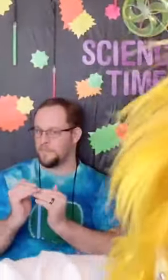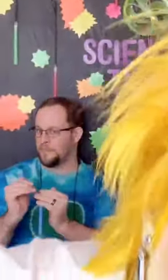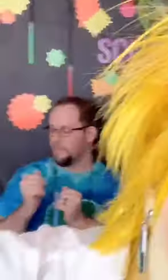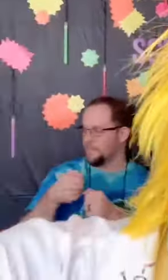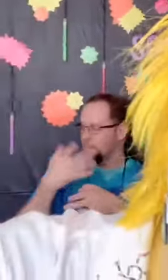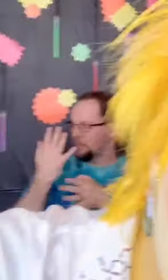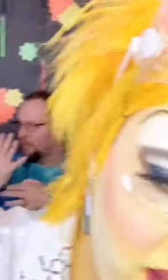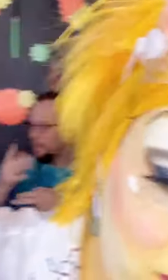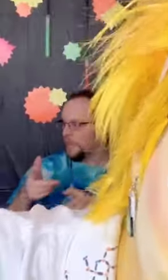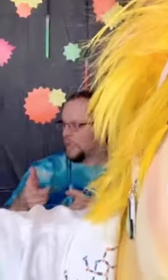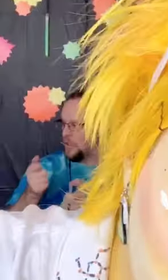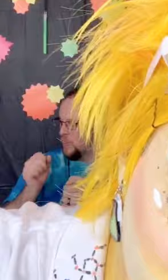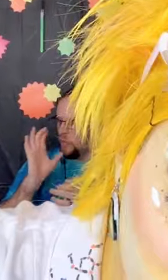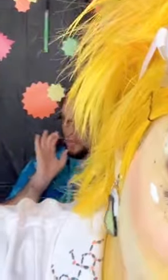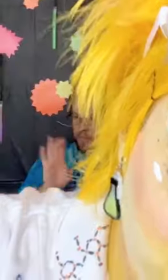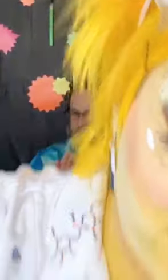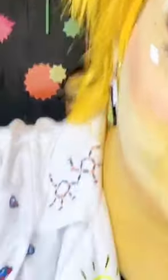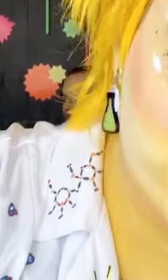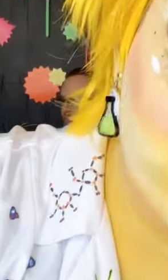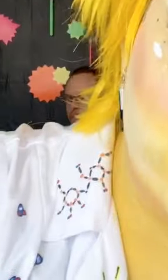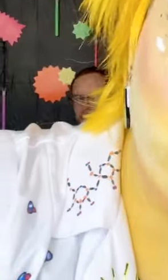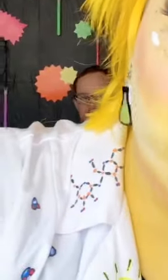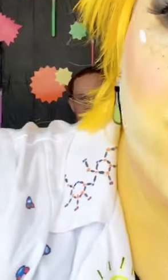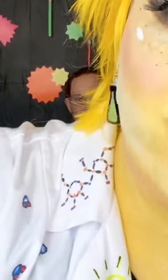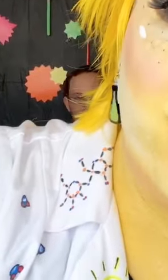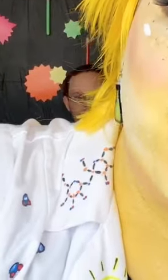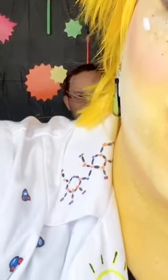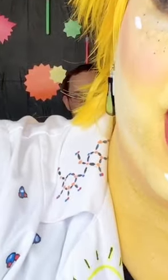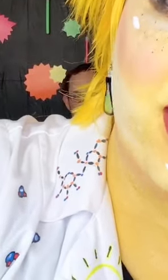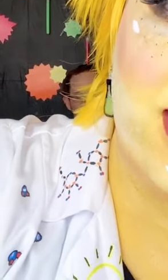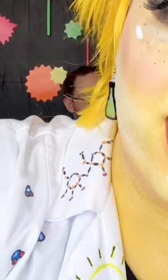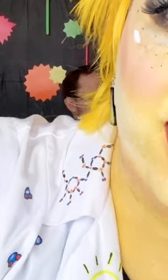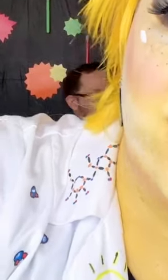And we can showcase all of your Elephant's